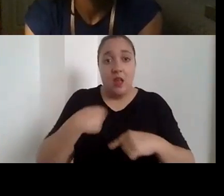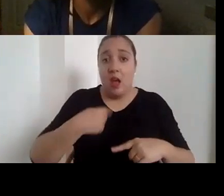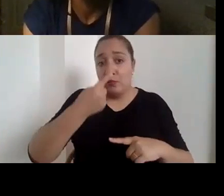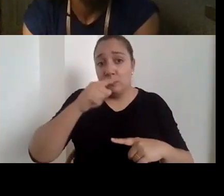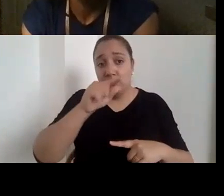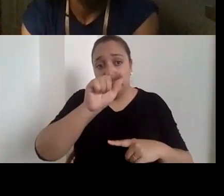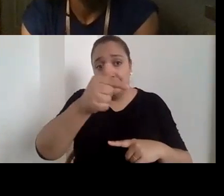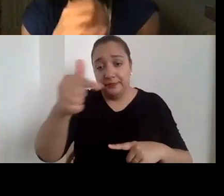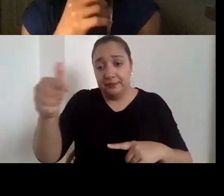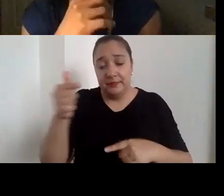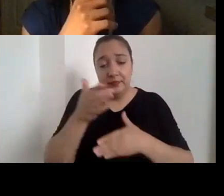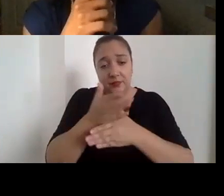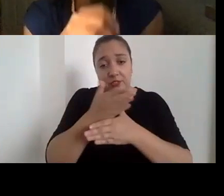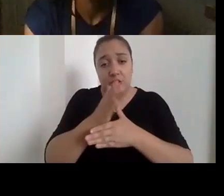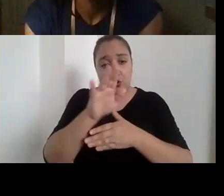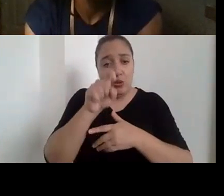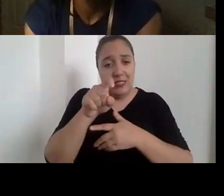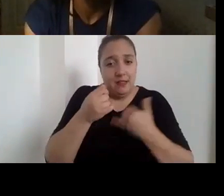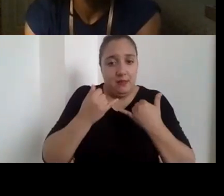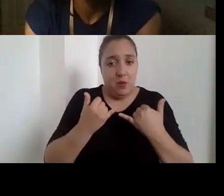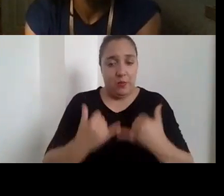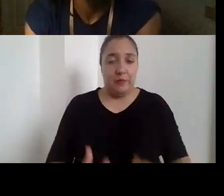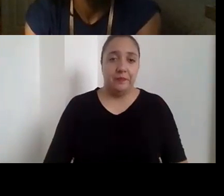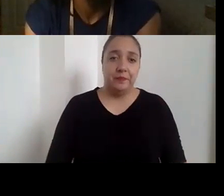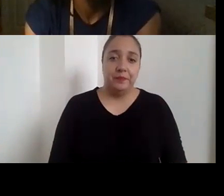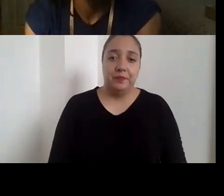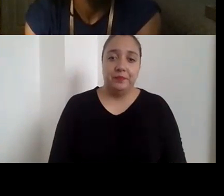that.